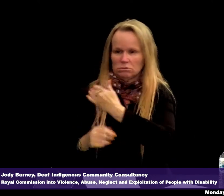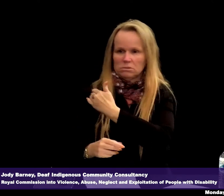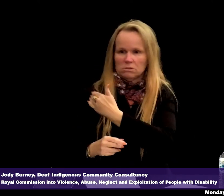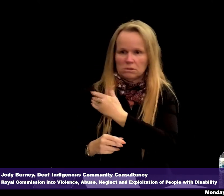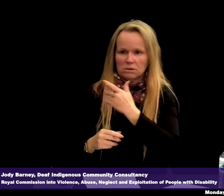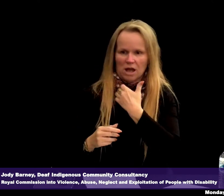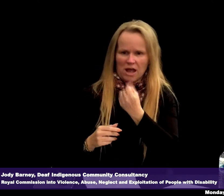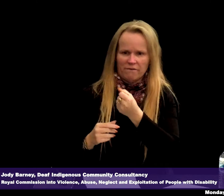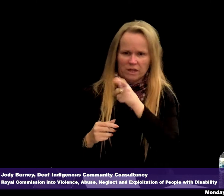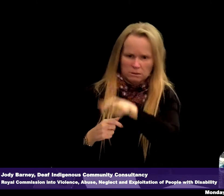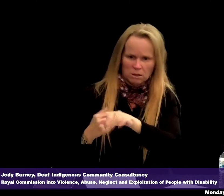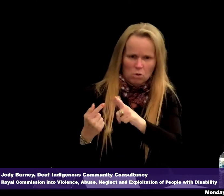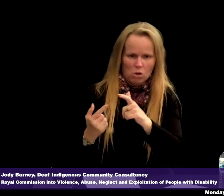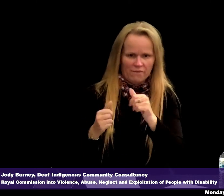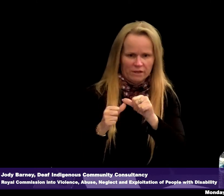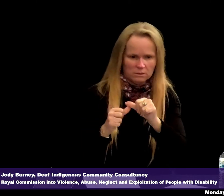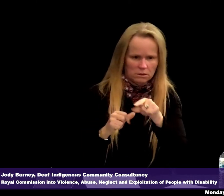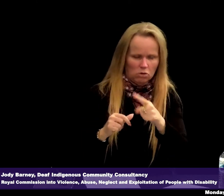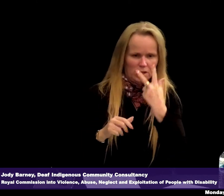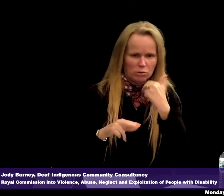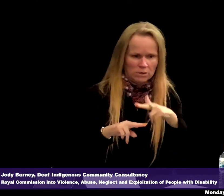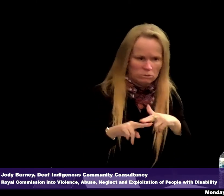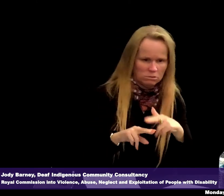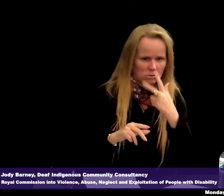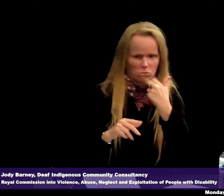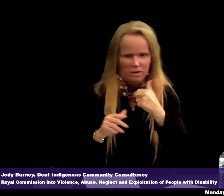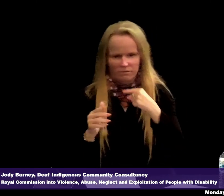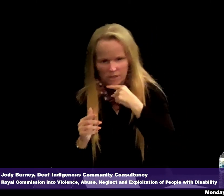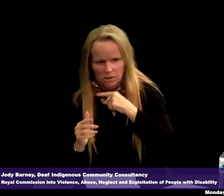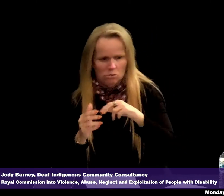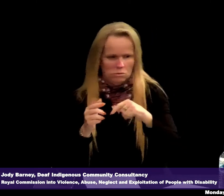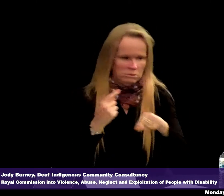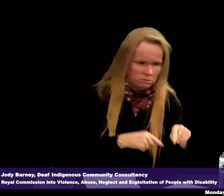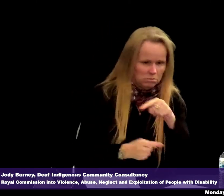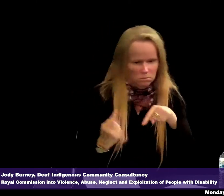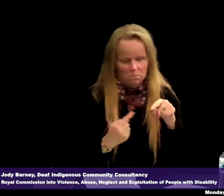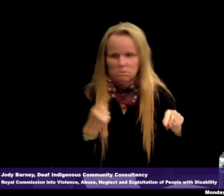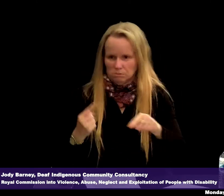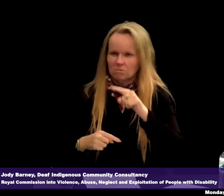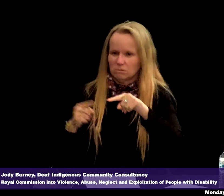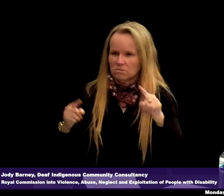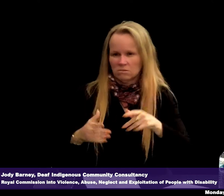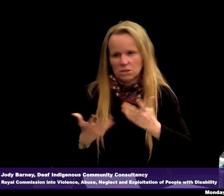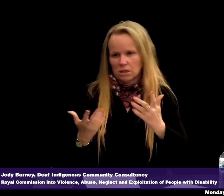Families will get in touch with me. They will say, "I've got a client or I've got a grandfather or a - you know, a nephew"